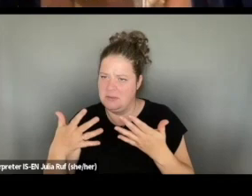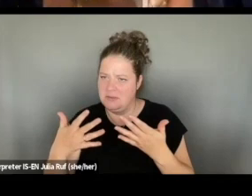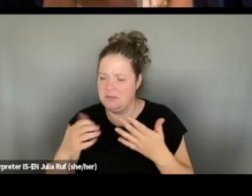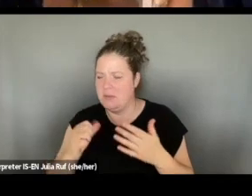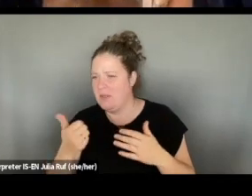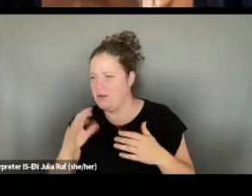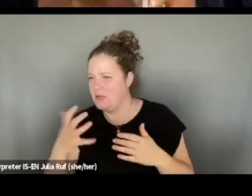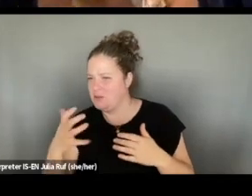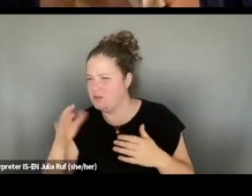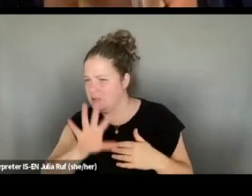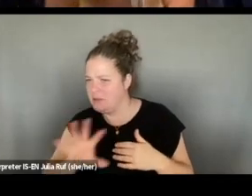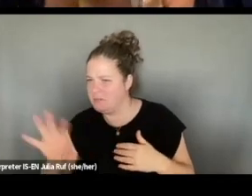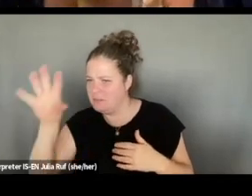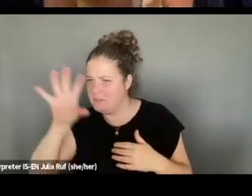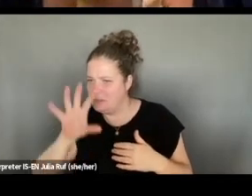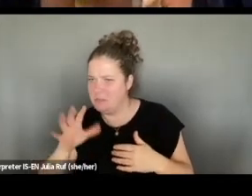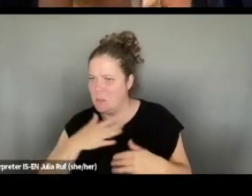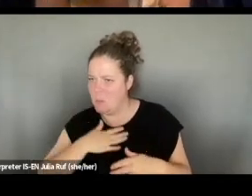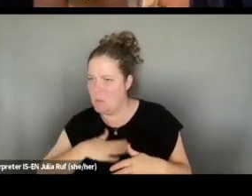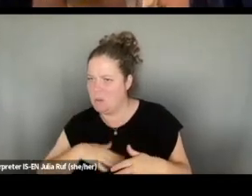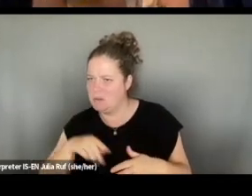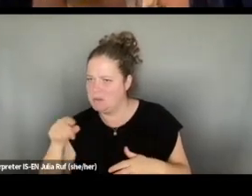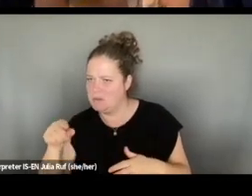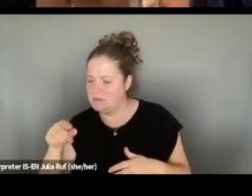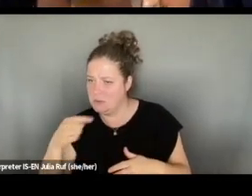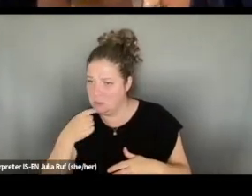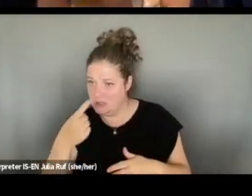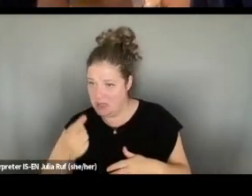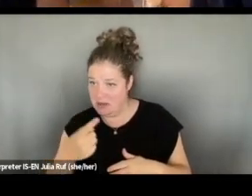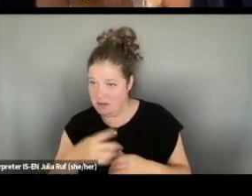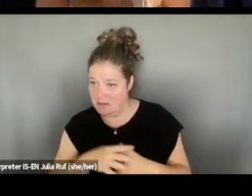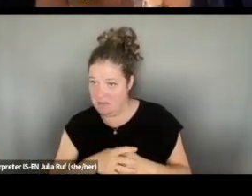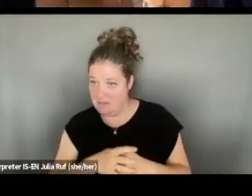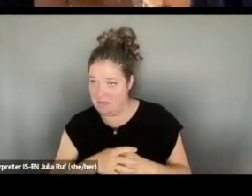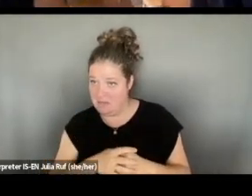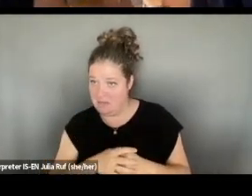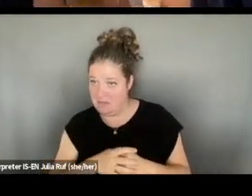languages. Yes. If I understand this